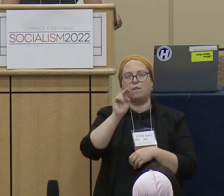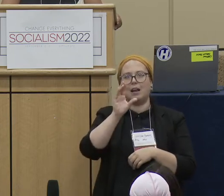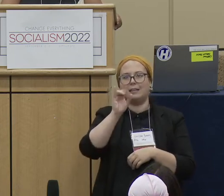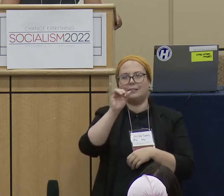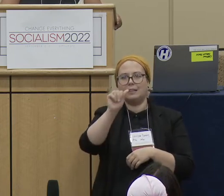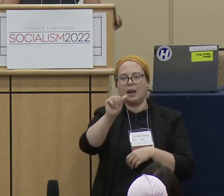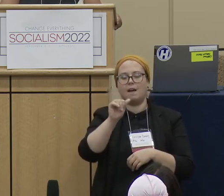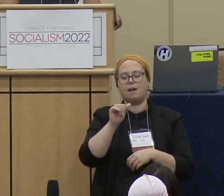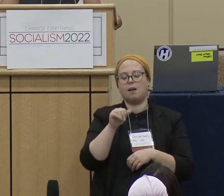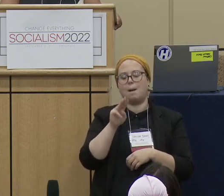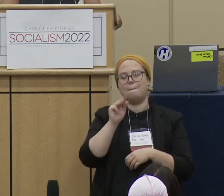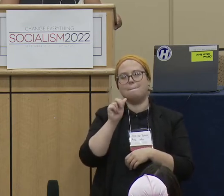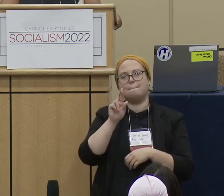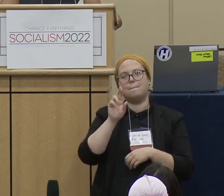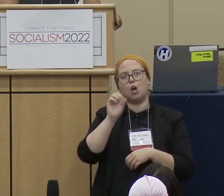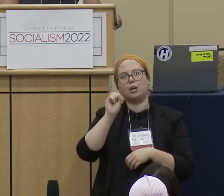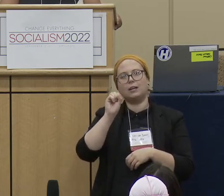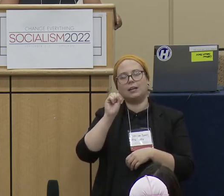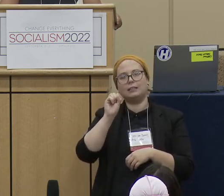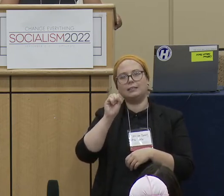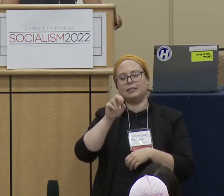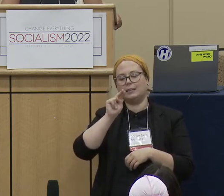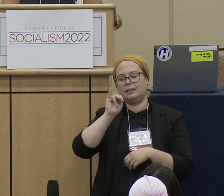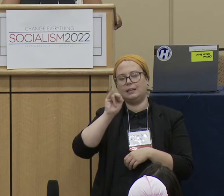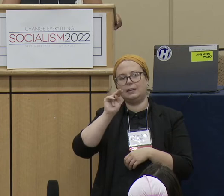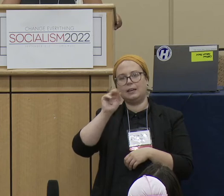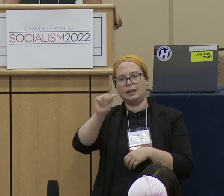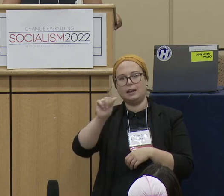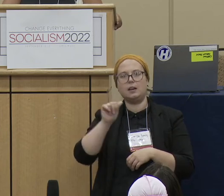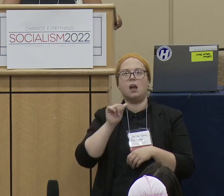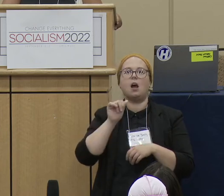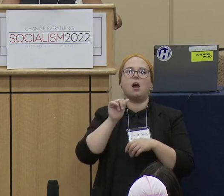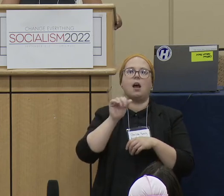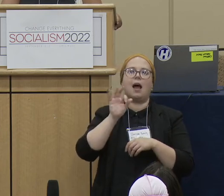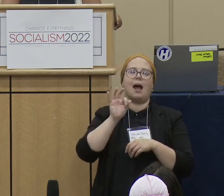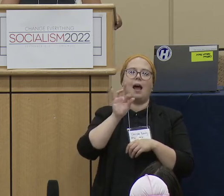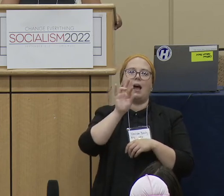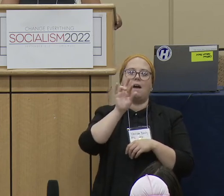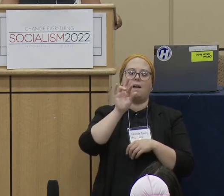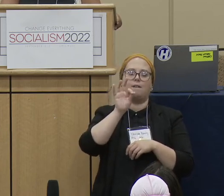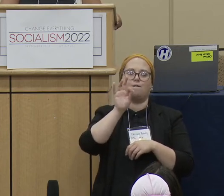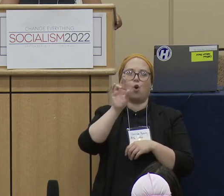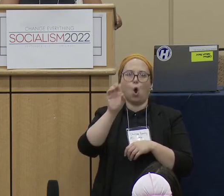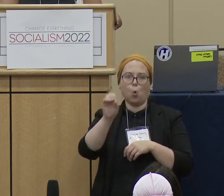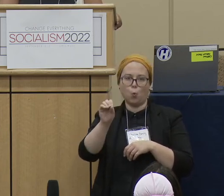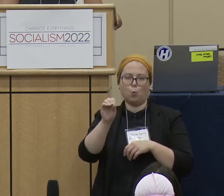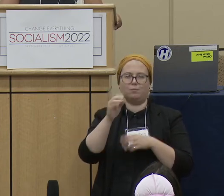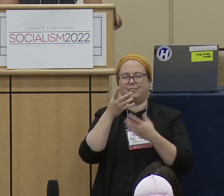internationally . France Meena, the former domestic worker